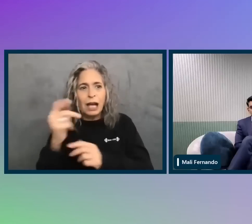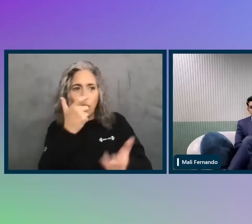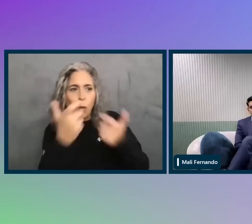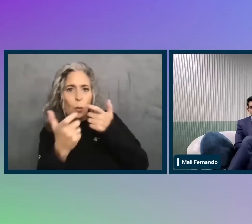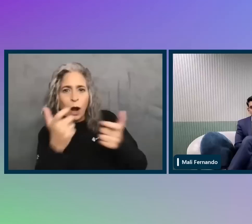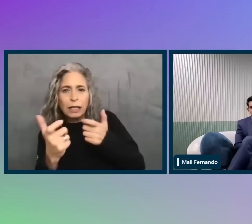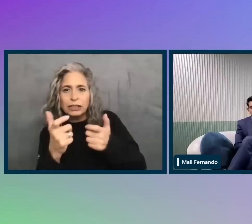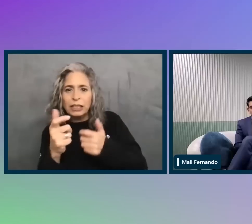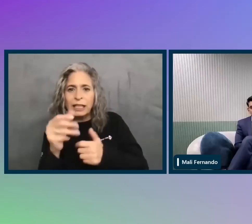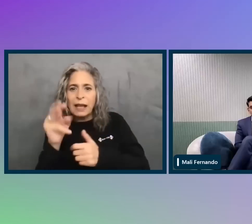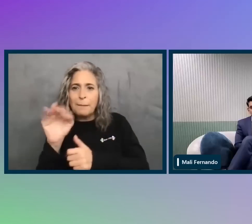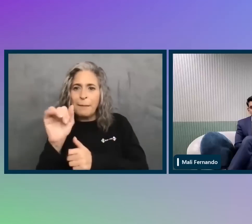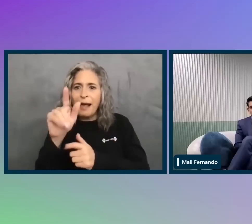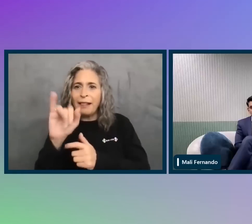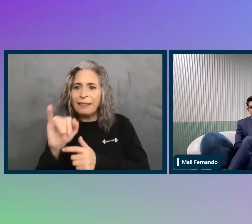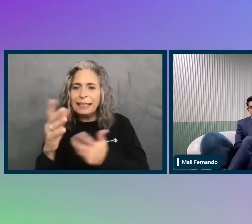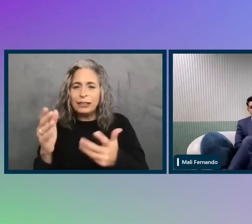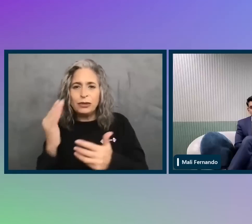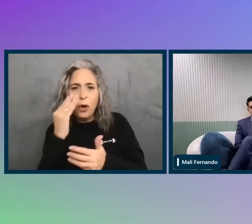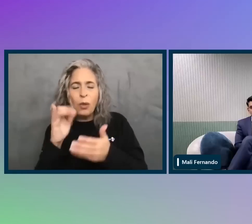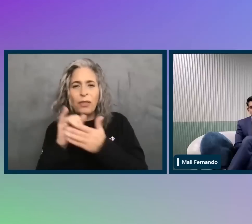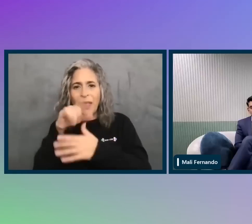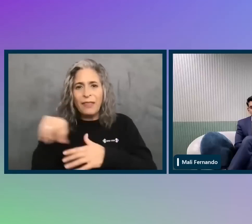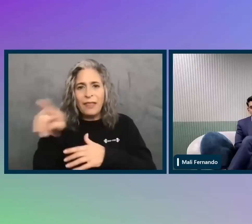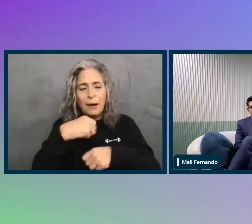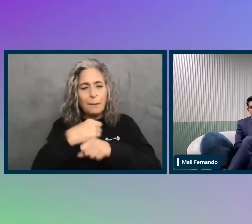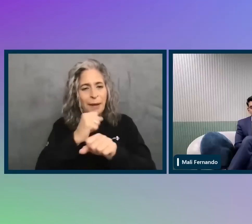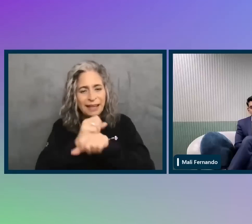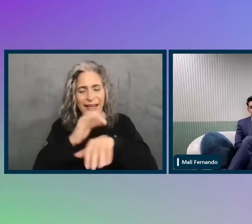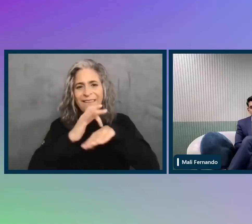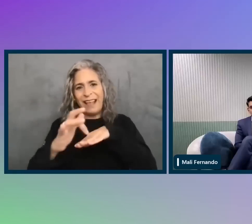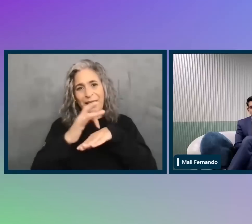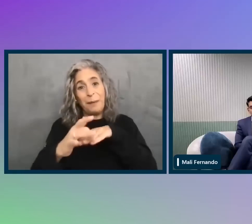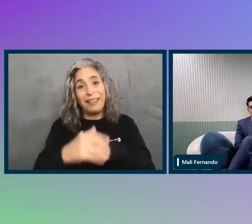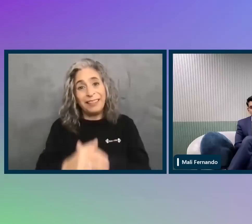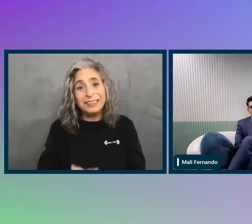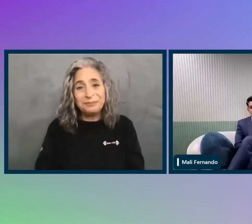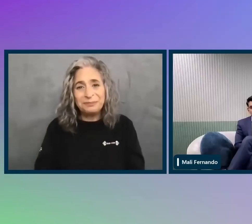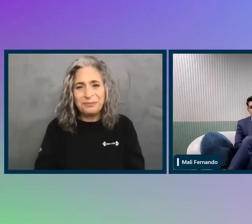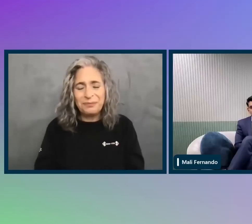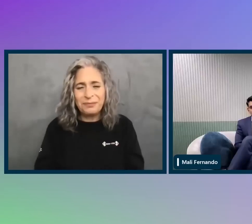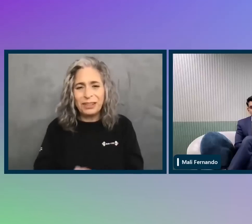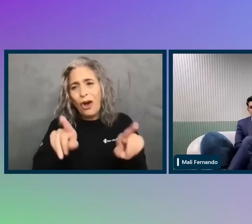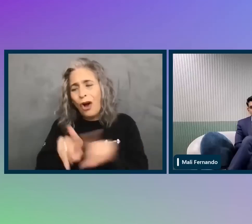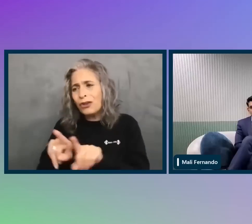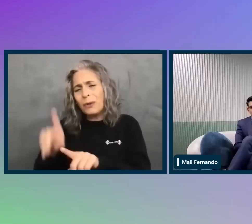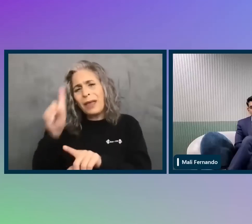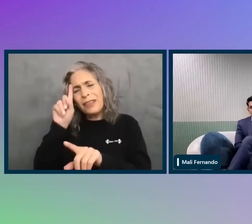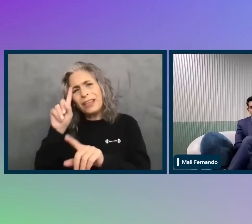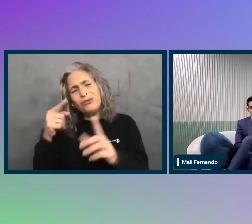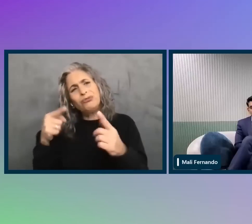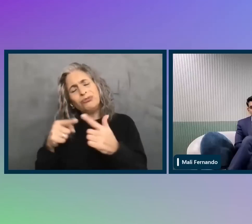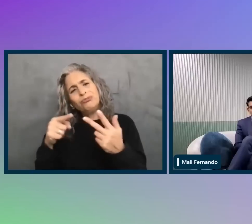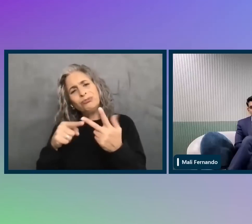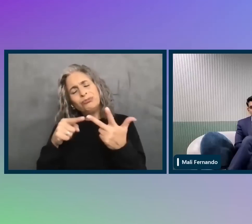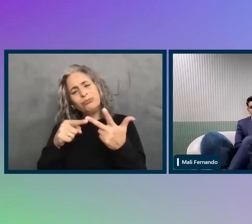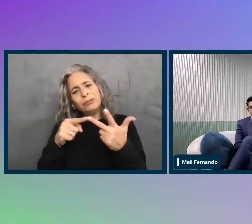please know that he's making that available. And I think you hit upon the biggest thing that people struggle with,